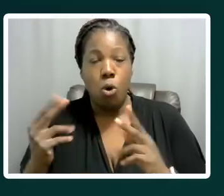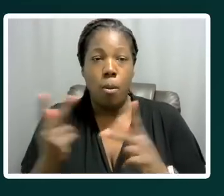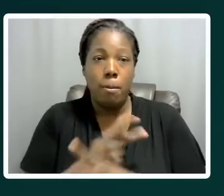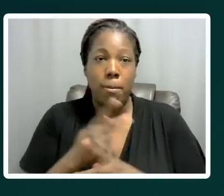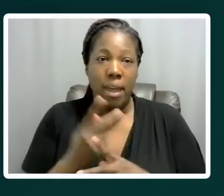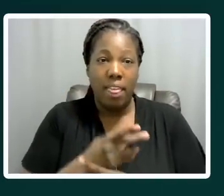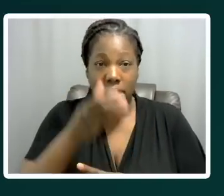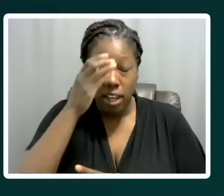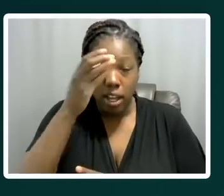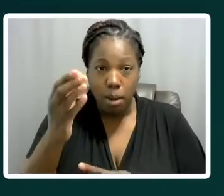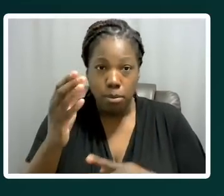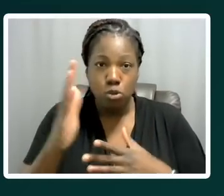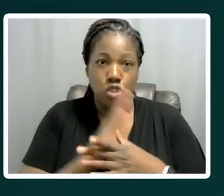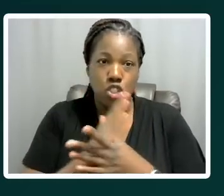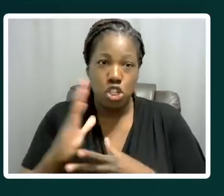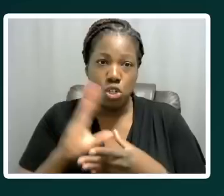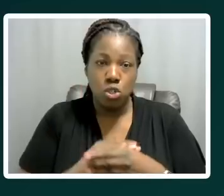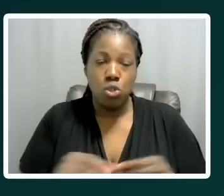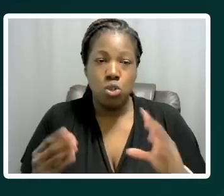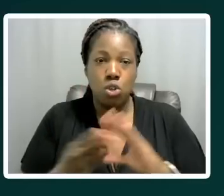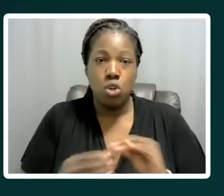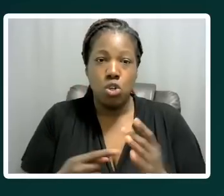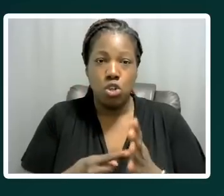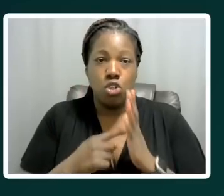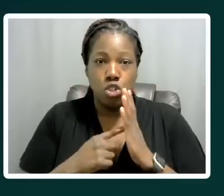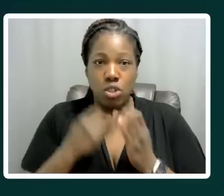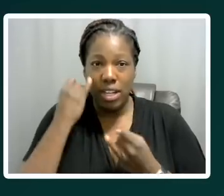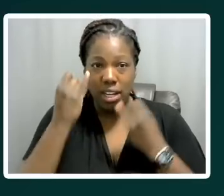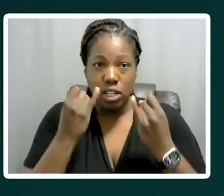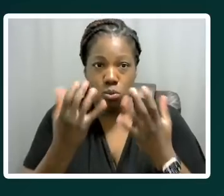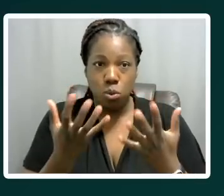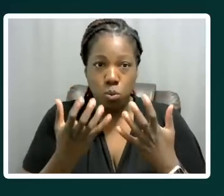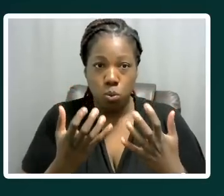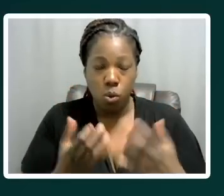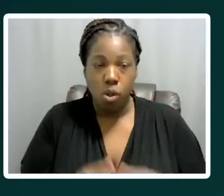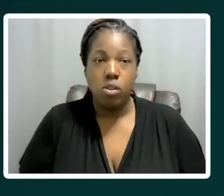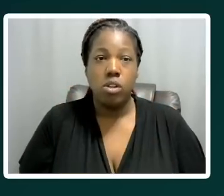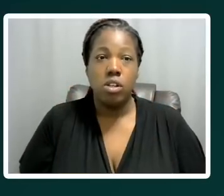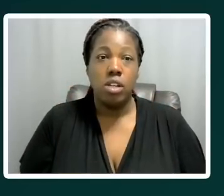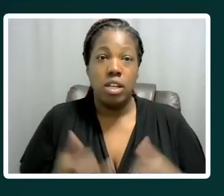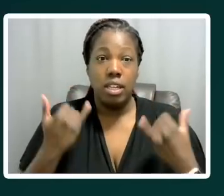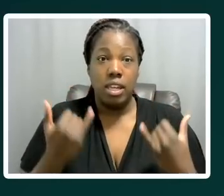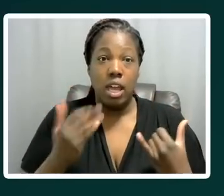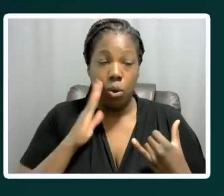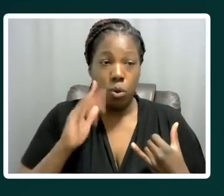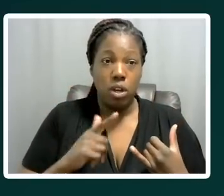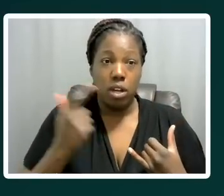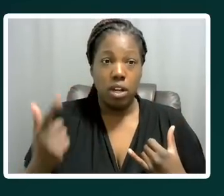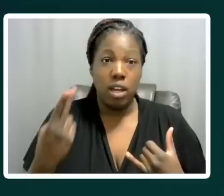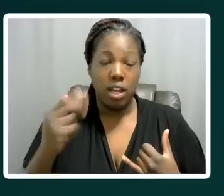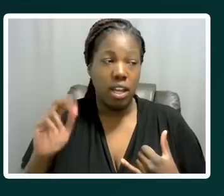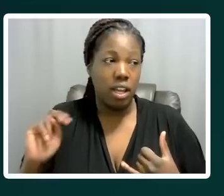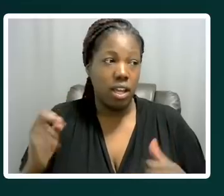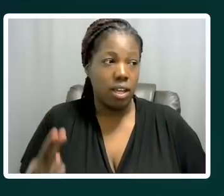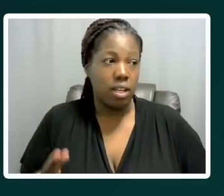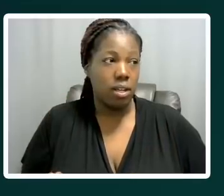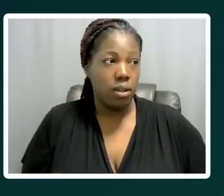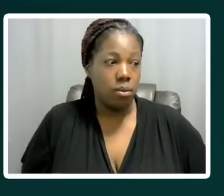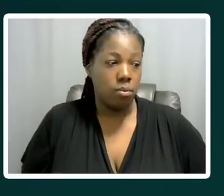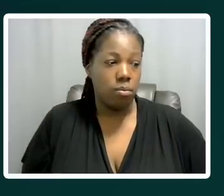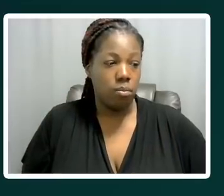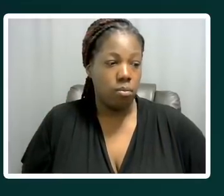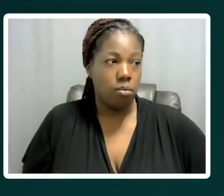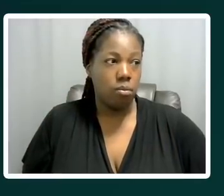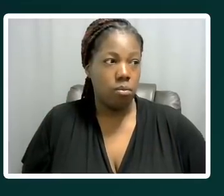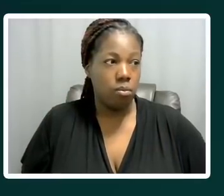a story and convey the ideas we want to convey. And with that, I'll hand it over to Hannah.